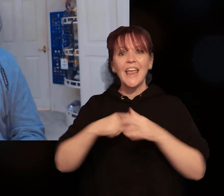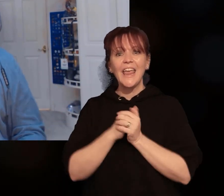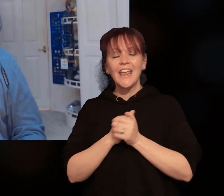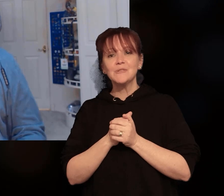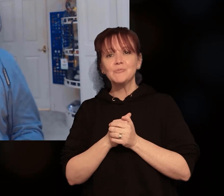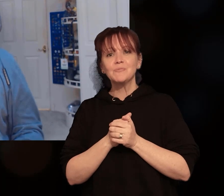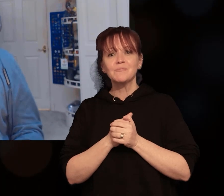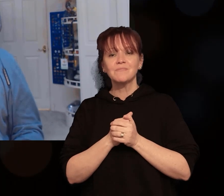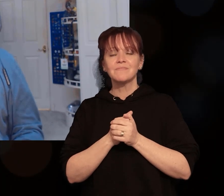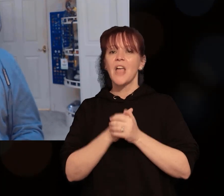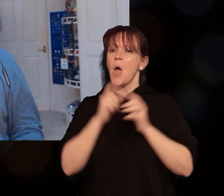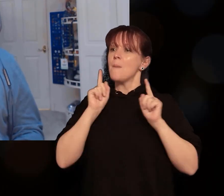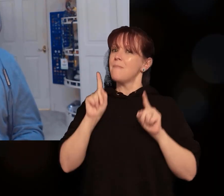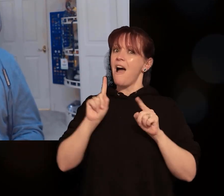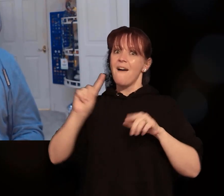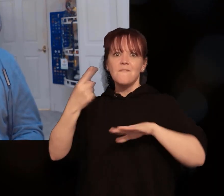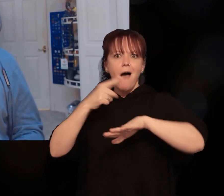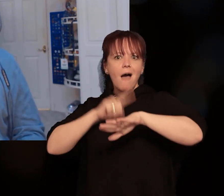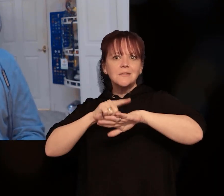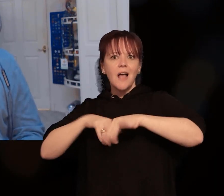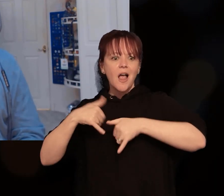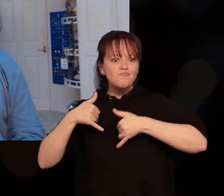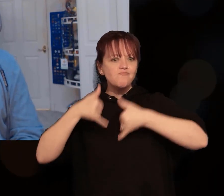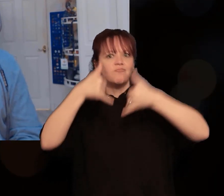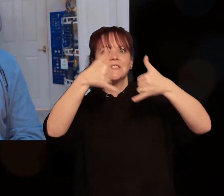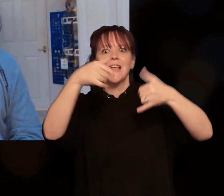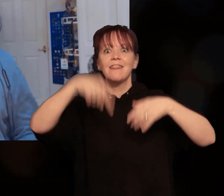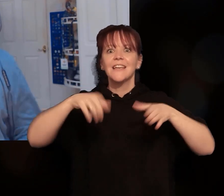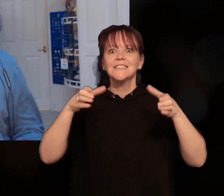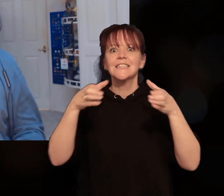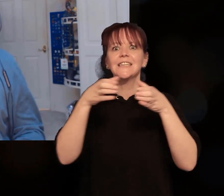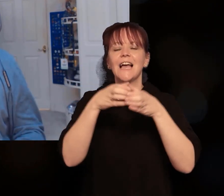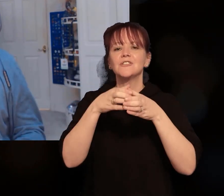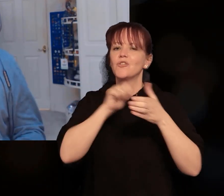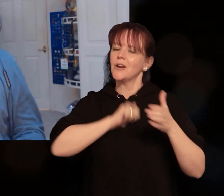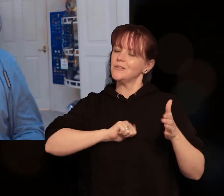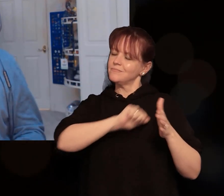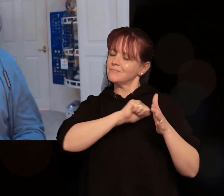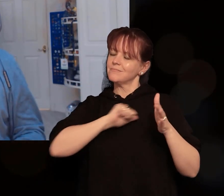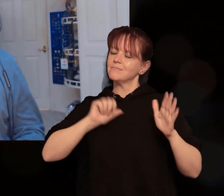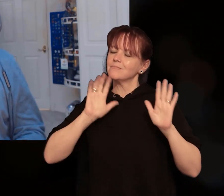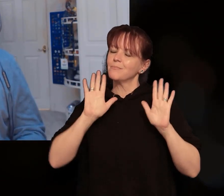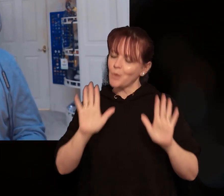And this is actually my first time presenting this category and what a great category to have the honor of presenting.